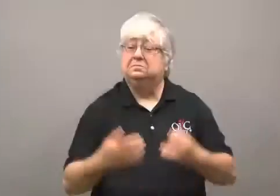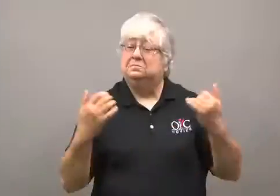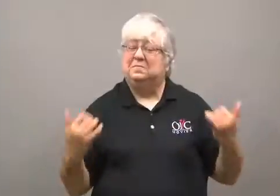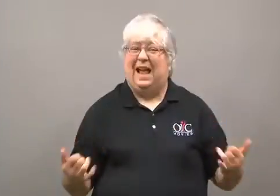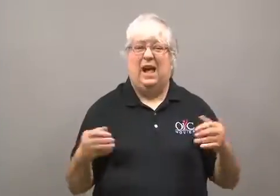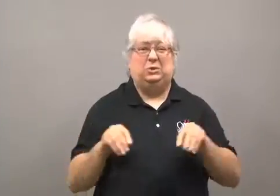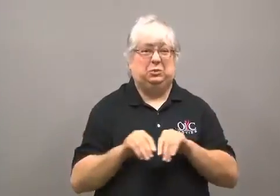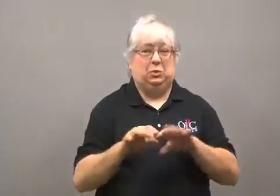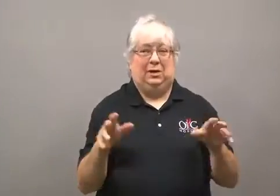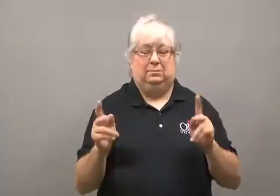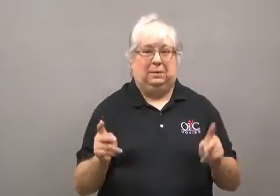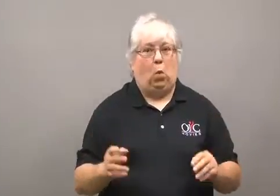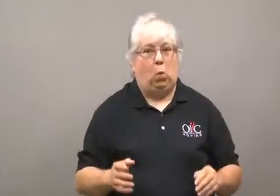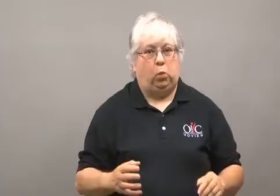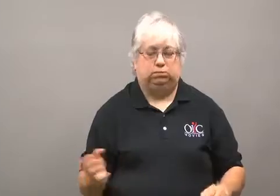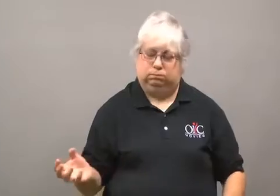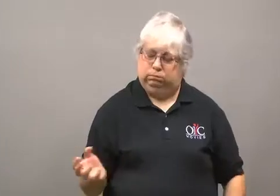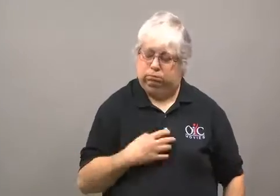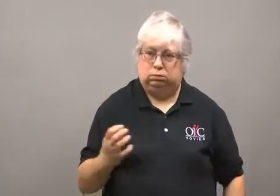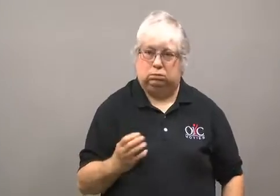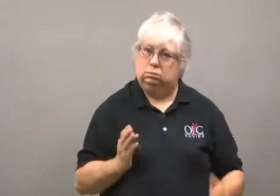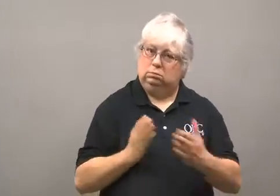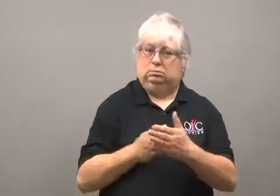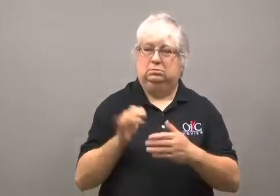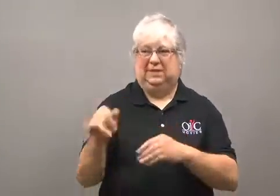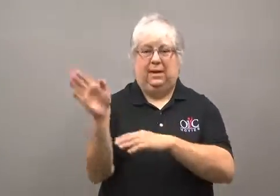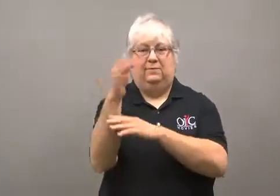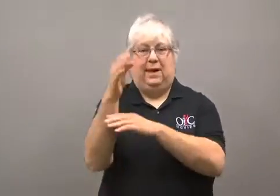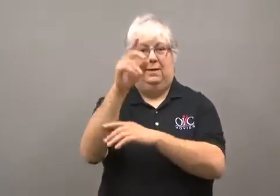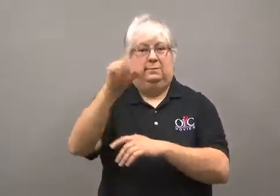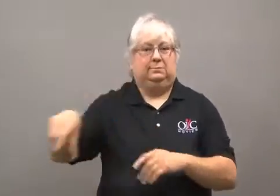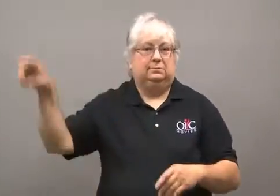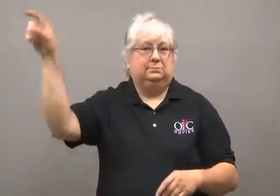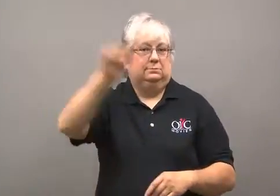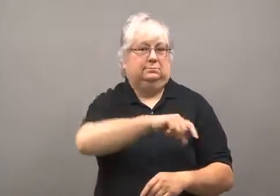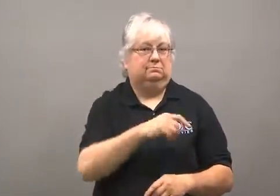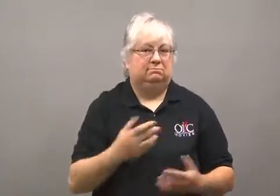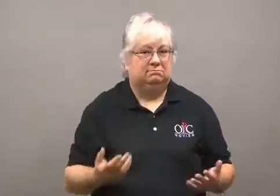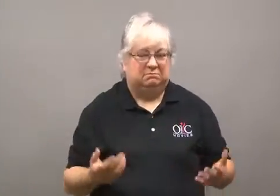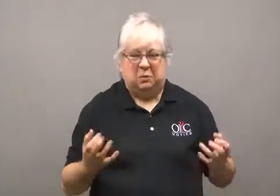So now, there is a growing sentiment against the rebel flag.